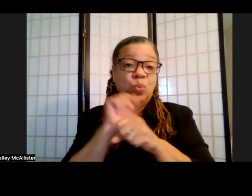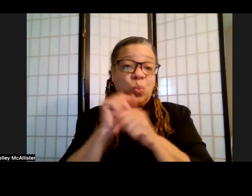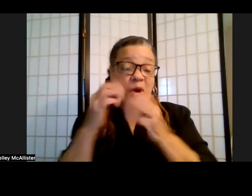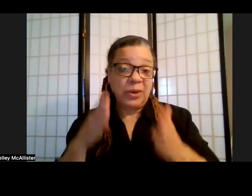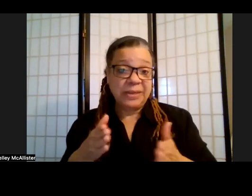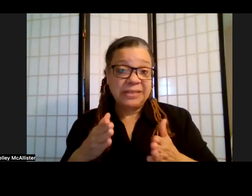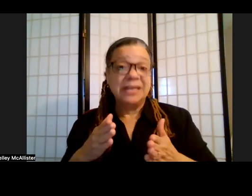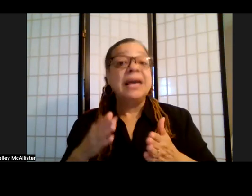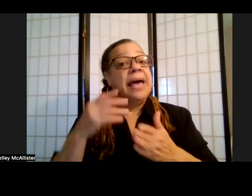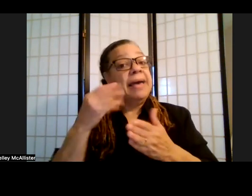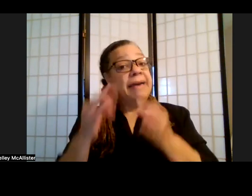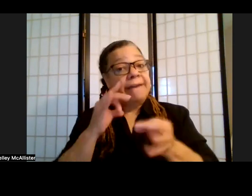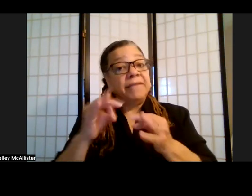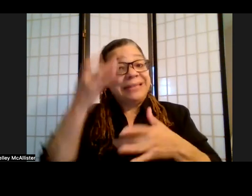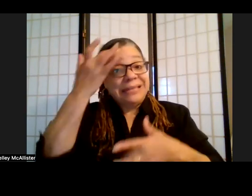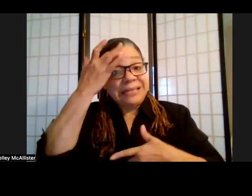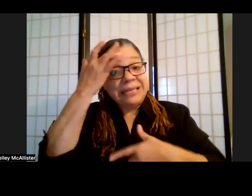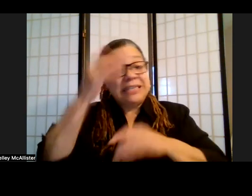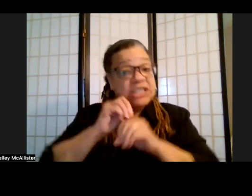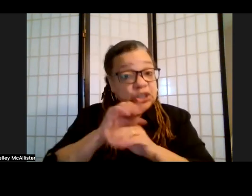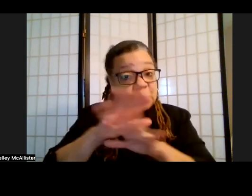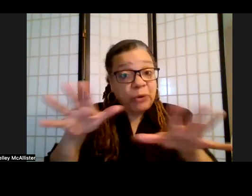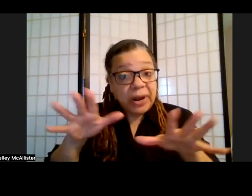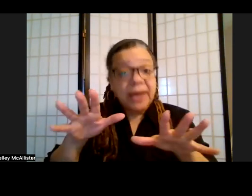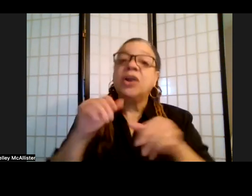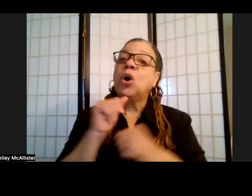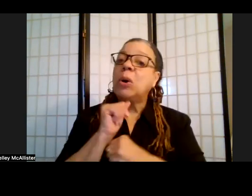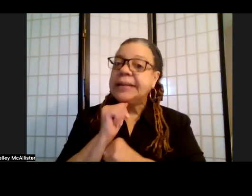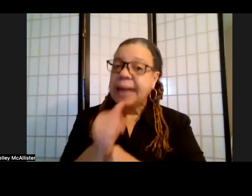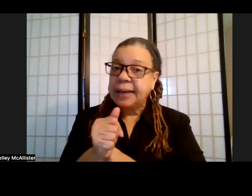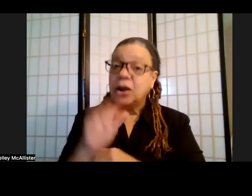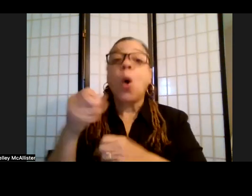had spread, and whether access to healthcare among the sex workers of the 1990s